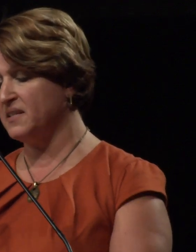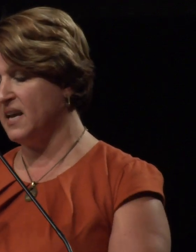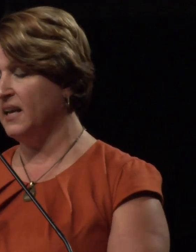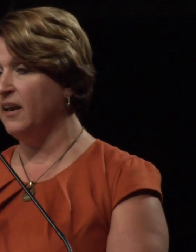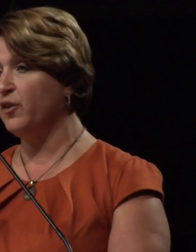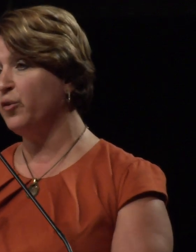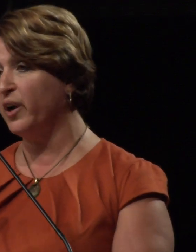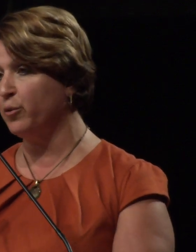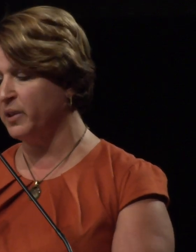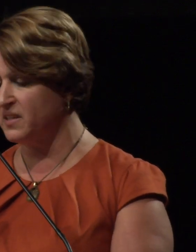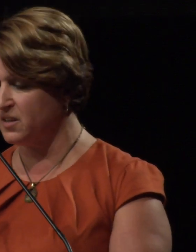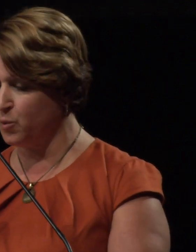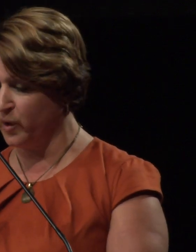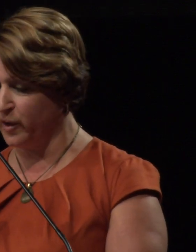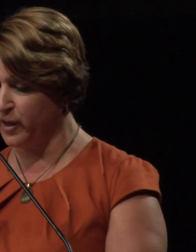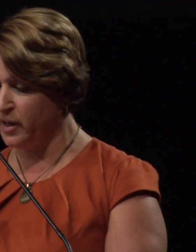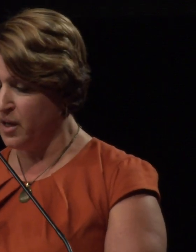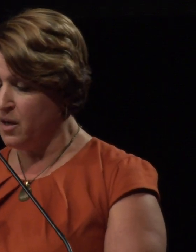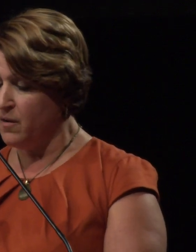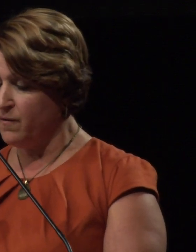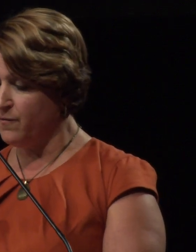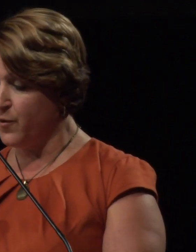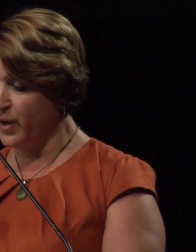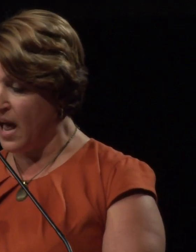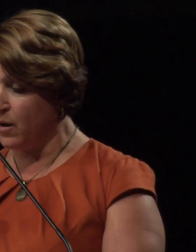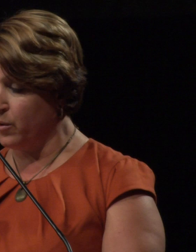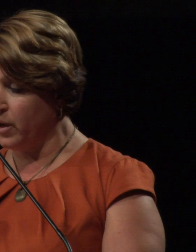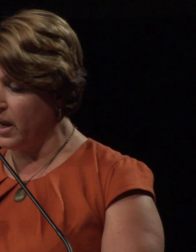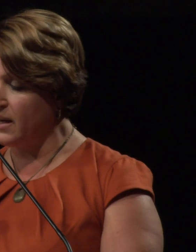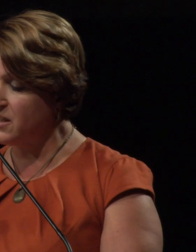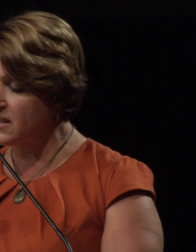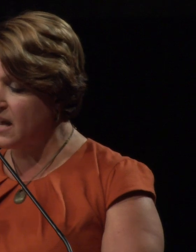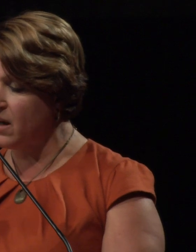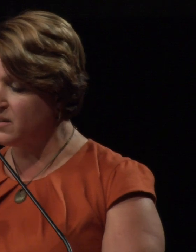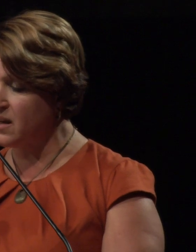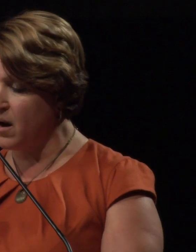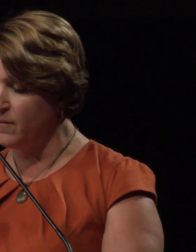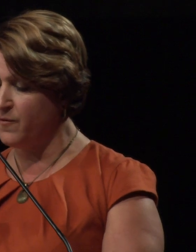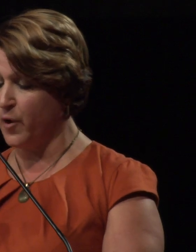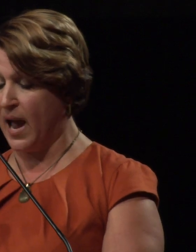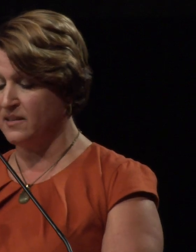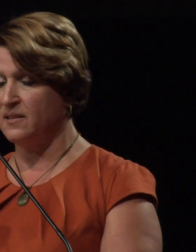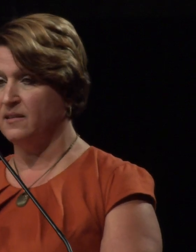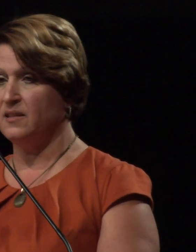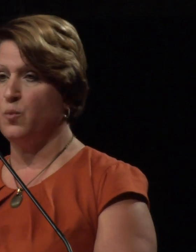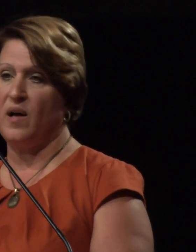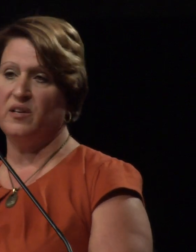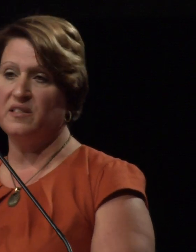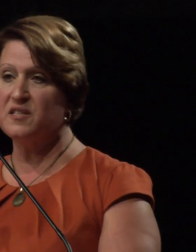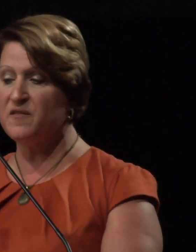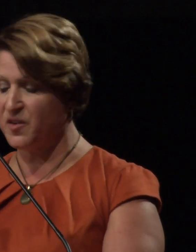THIS AN EVEN GREATER PLACE TO WORK FOR NOW, AND TO SET US UP FOR EXCELLENCE WELL INTO THE